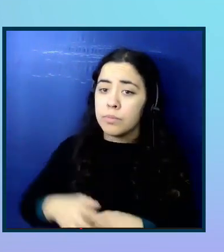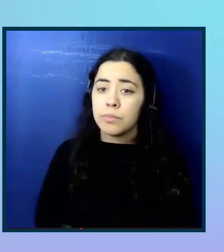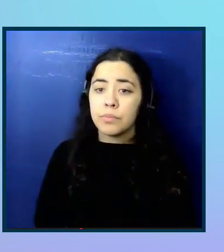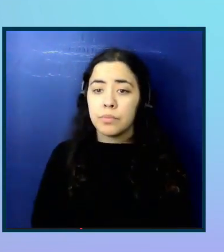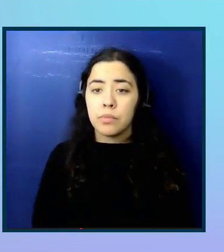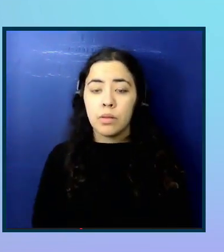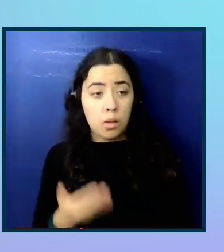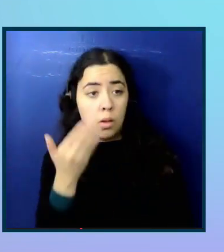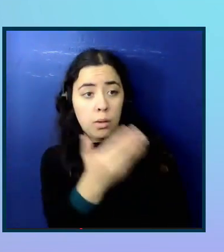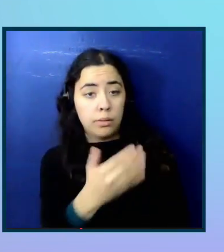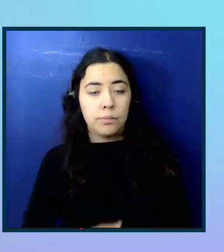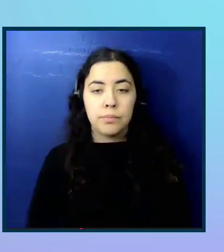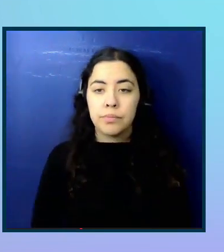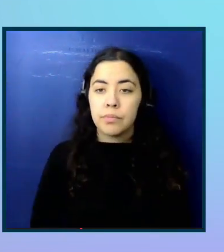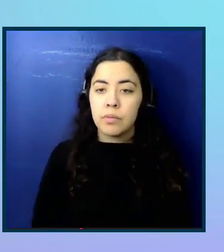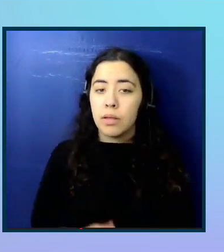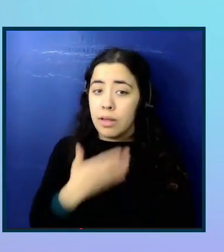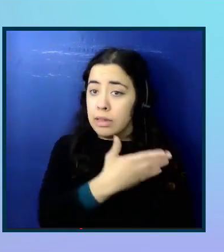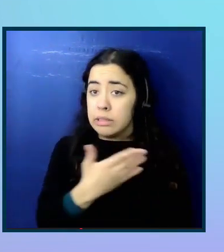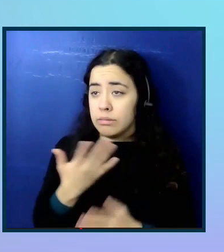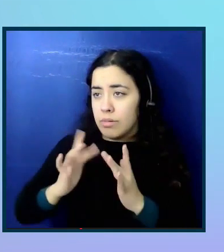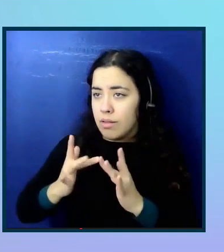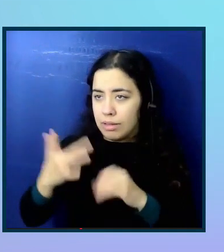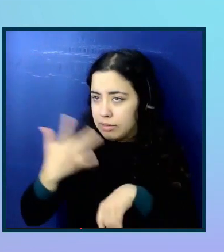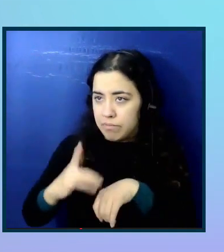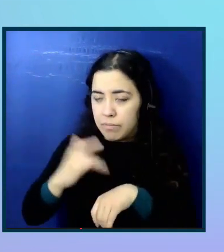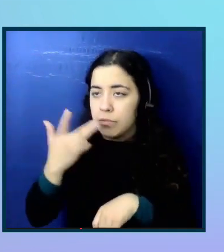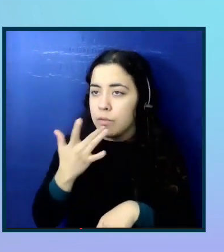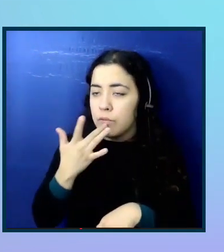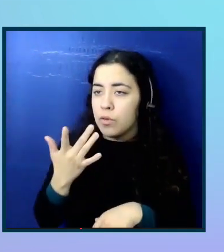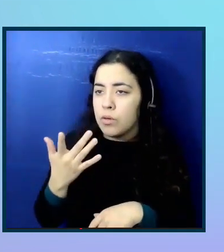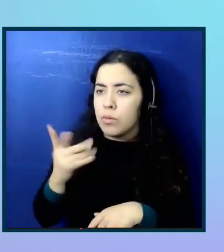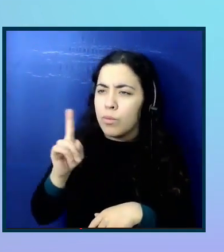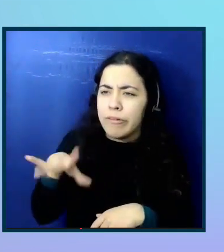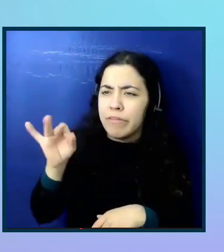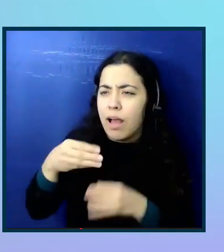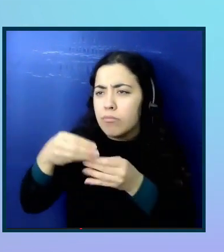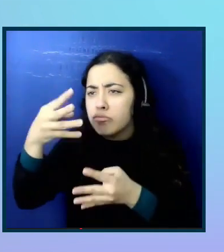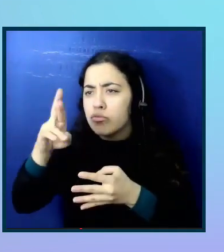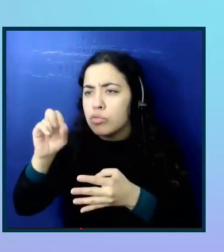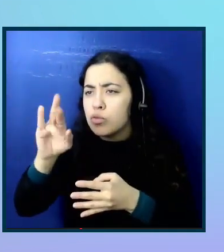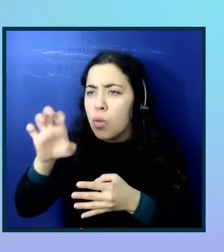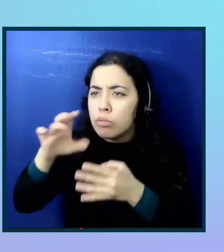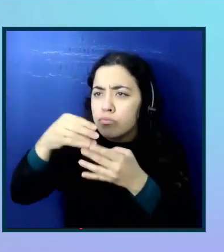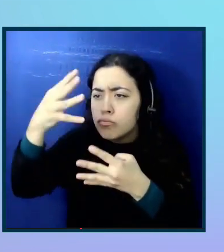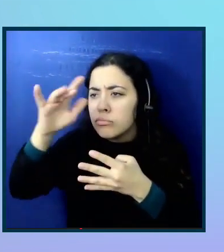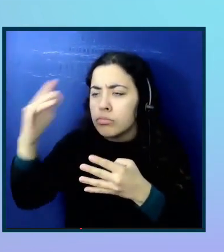The article is already online if you want the resources, and yeah, if you want, you can send me the question and I can try to answer them on Twitter maybe